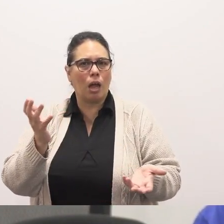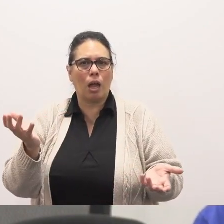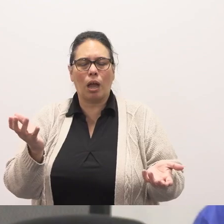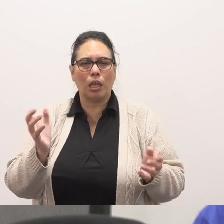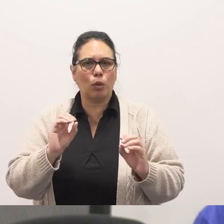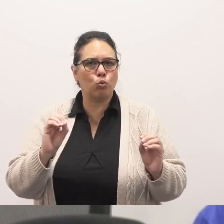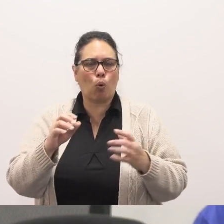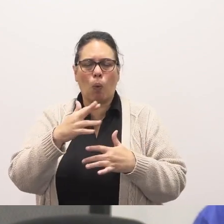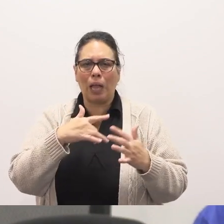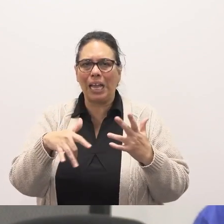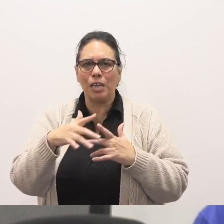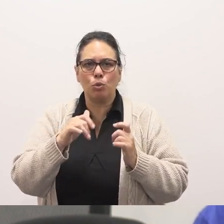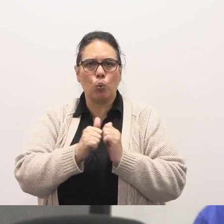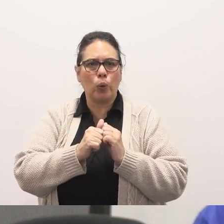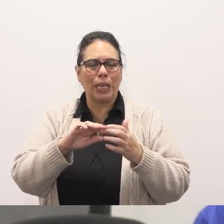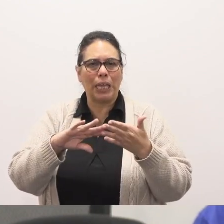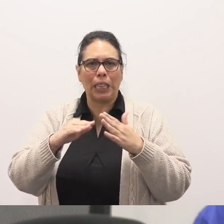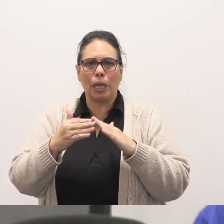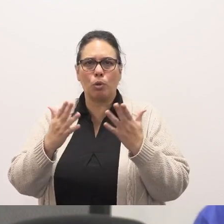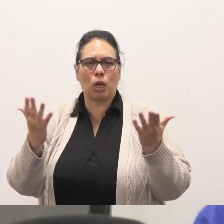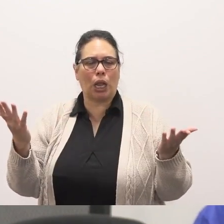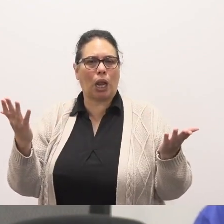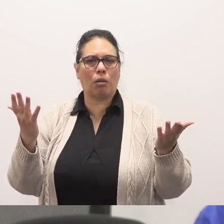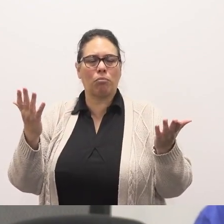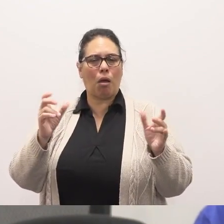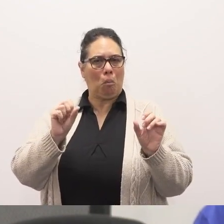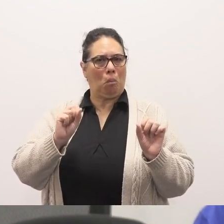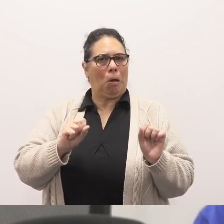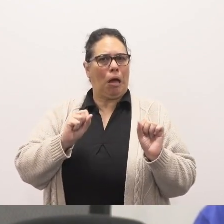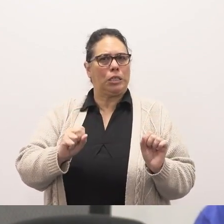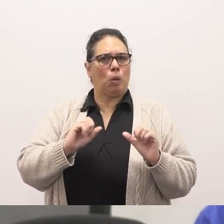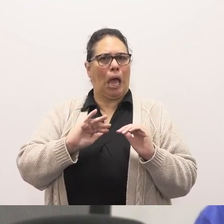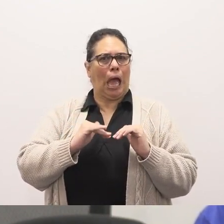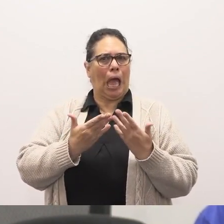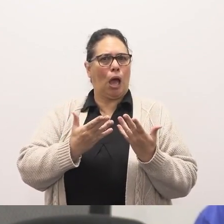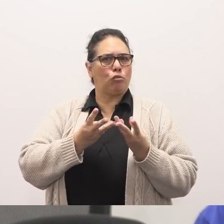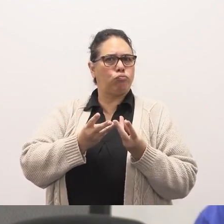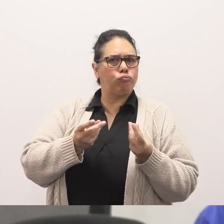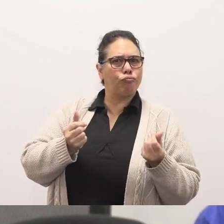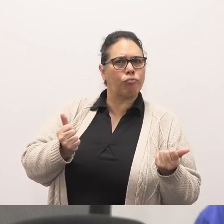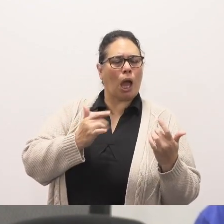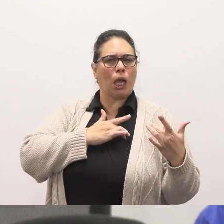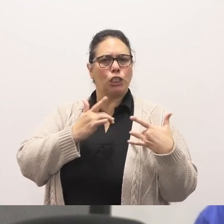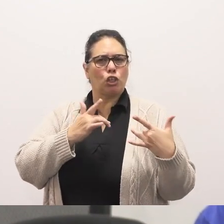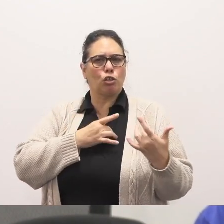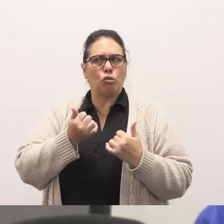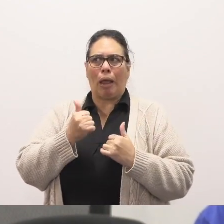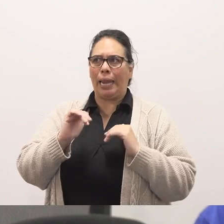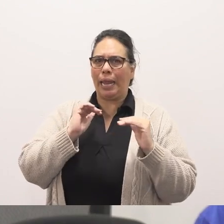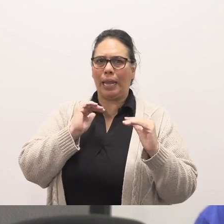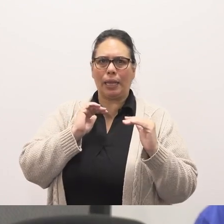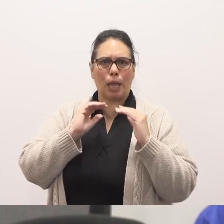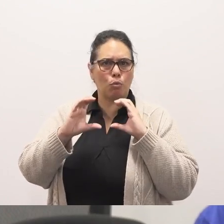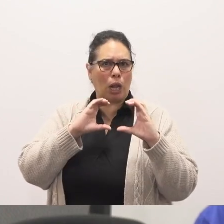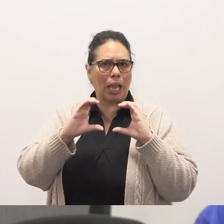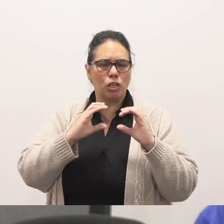with the community on possible ways to mitigate any concerns or even any communication about why the decision was made.